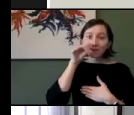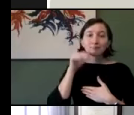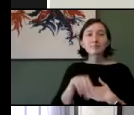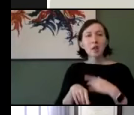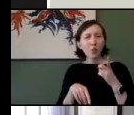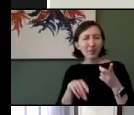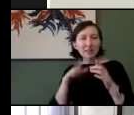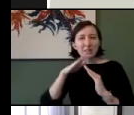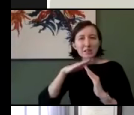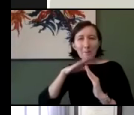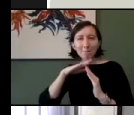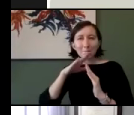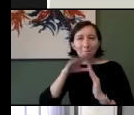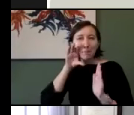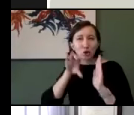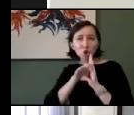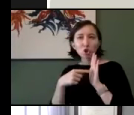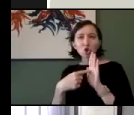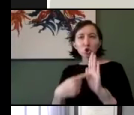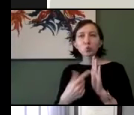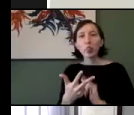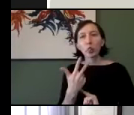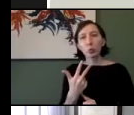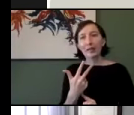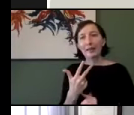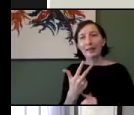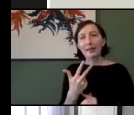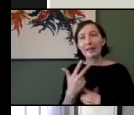of the 3 layers of what a cloth mask could look like.